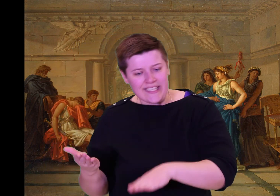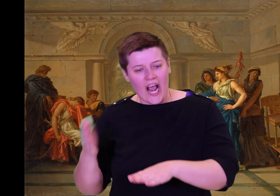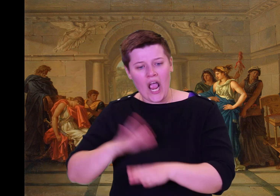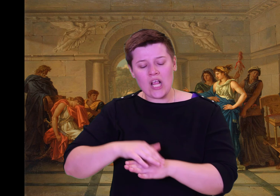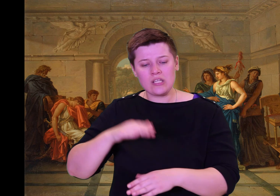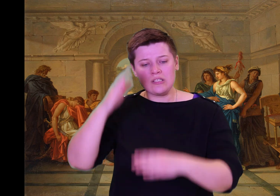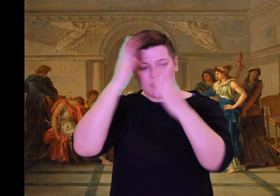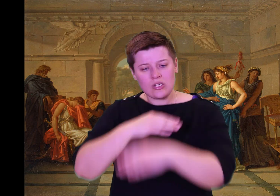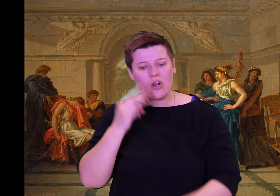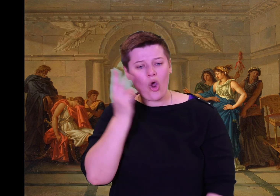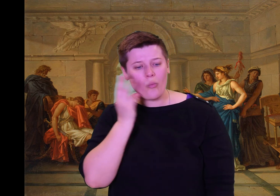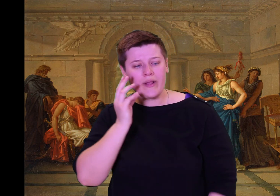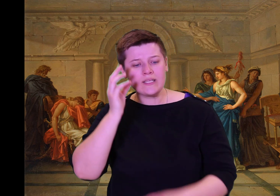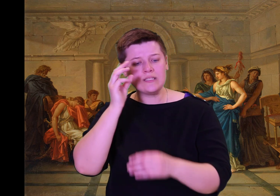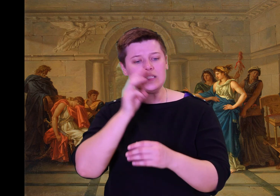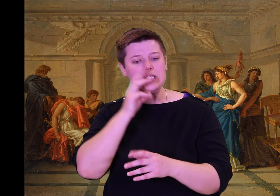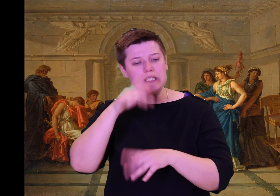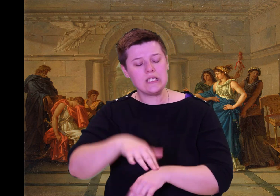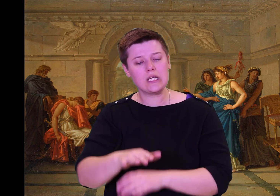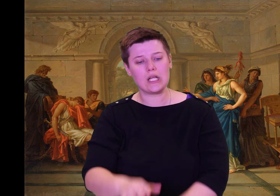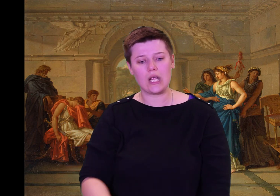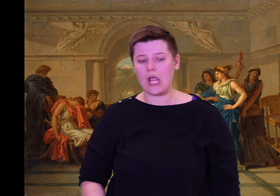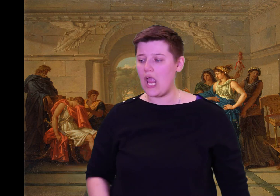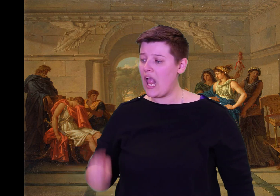and death forever.